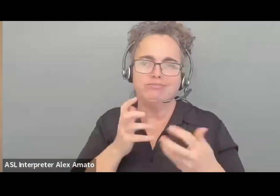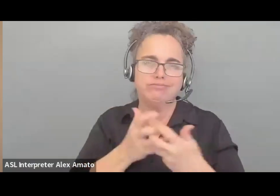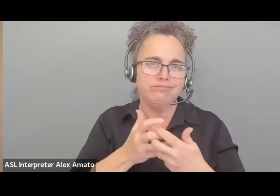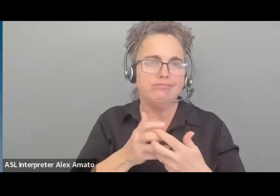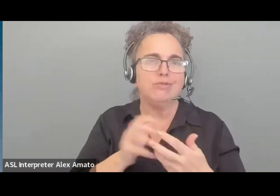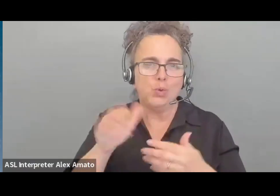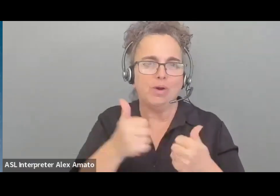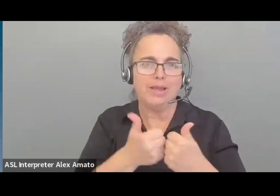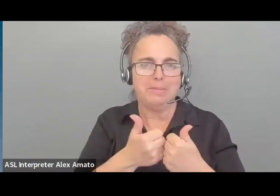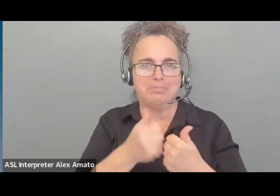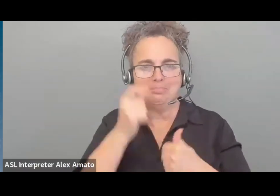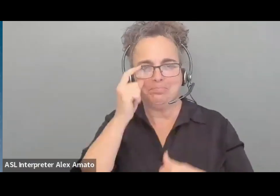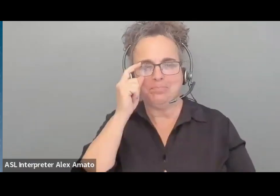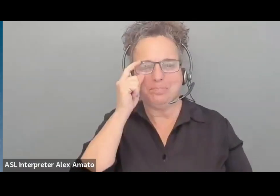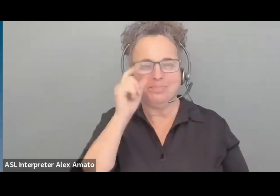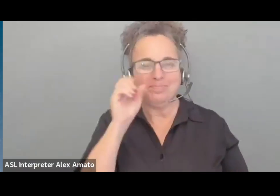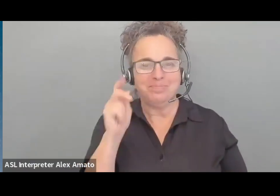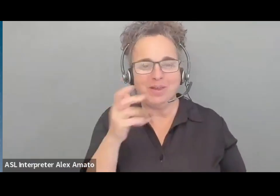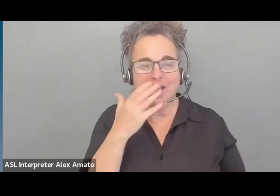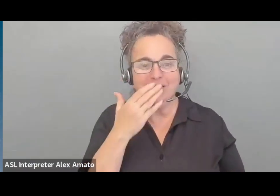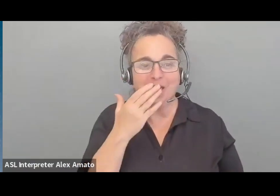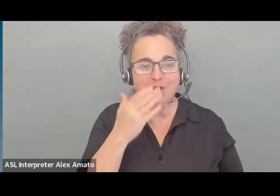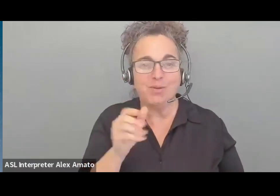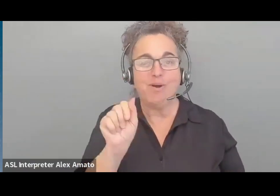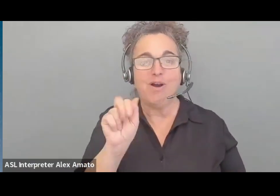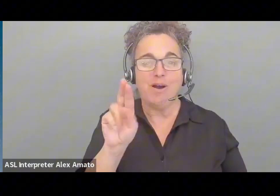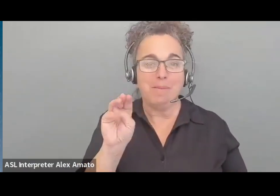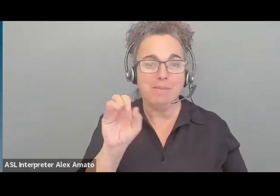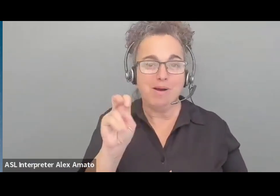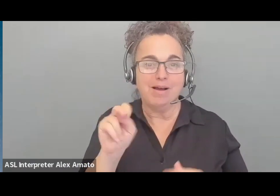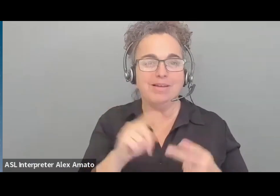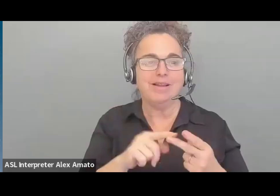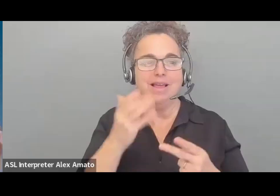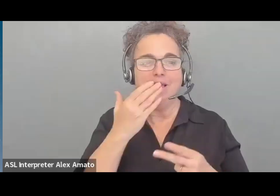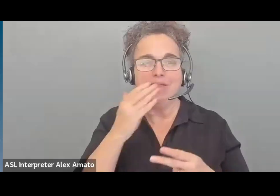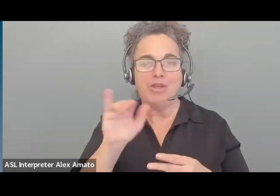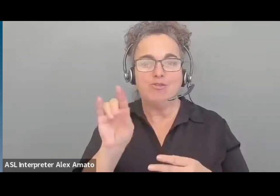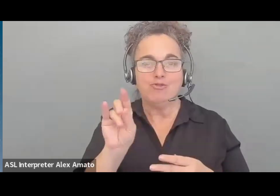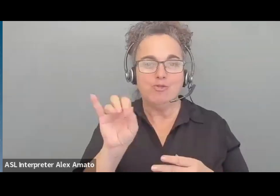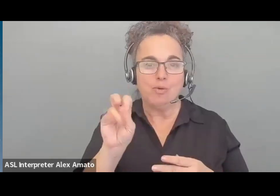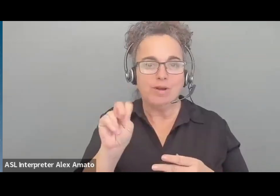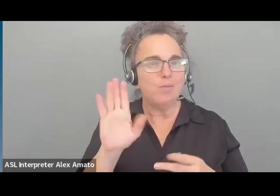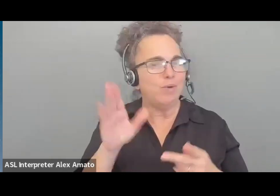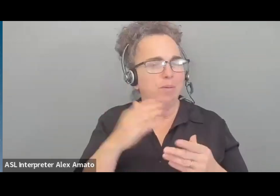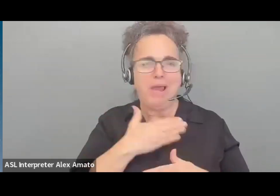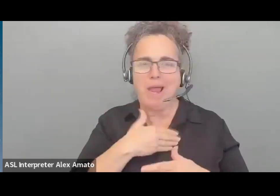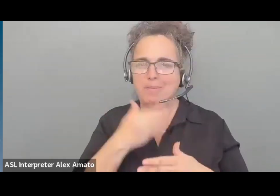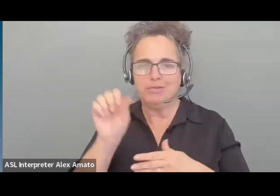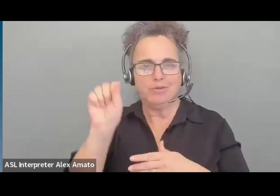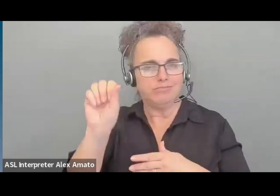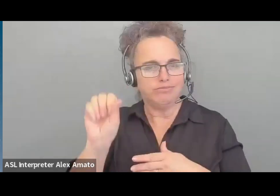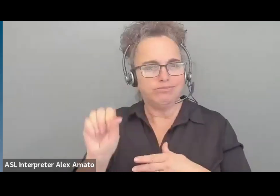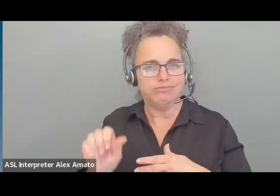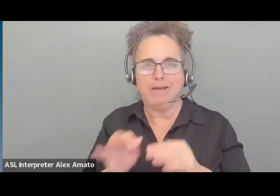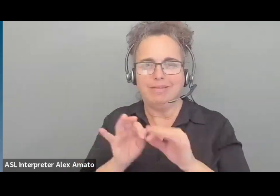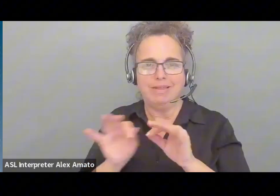Thank you Arman. Thank you Jordan. And we, we'll be happy to share all these links as well as Jordan, if you can get us a link of the cards